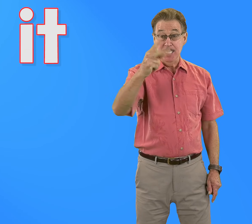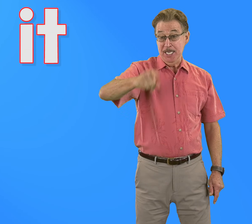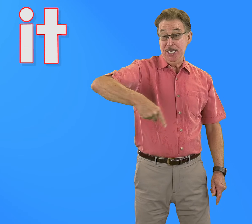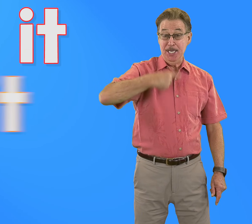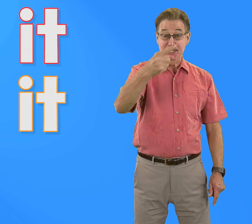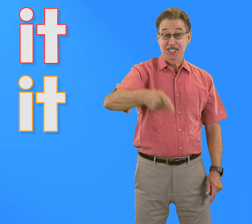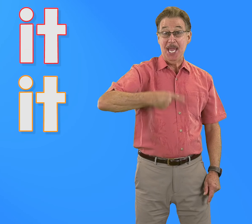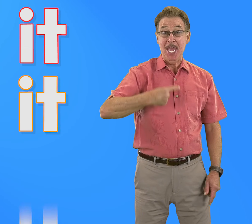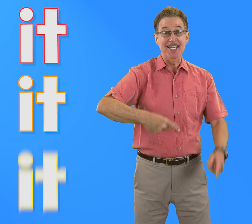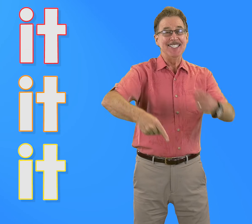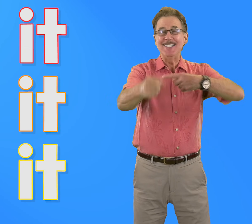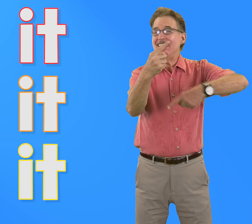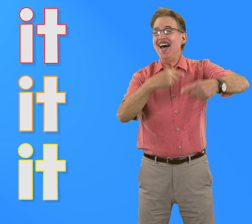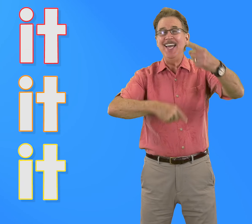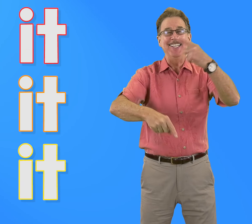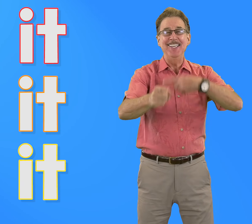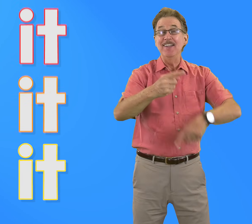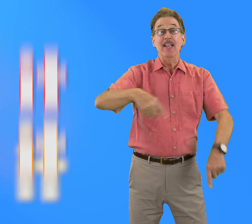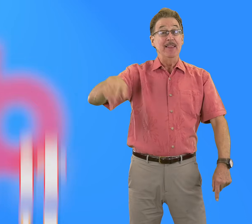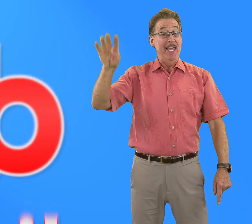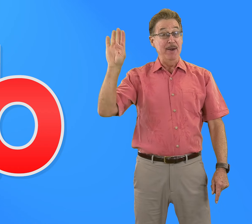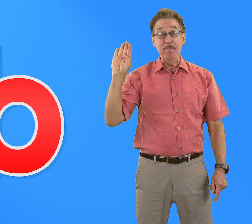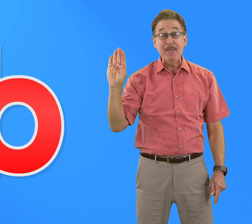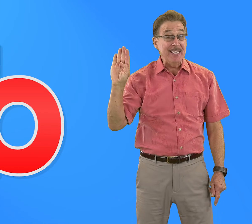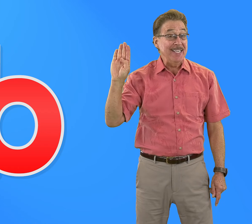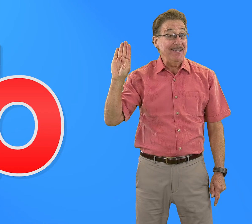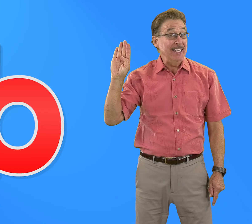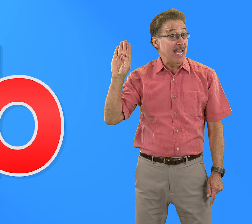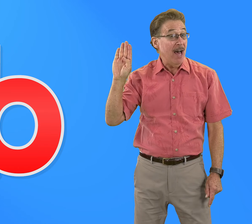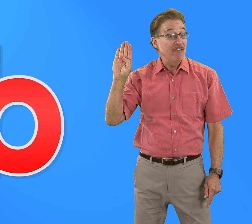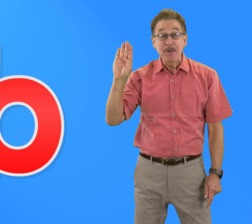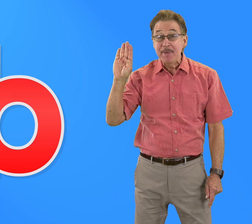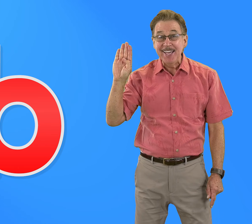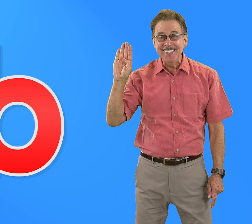See it, Say it, Sign it Letter Bb in the alphabet